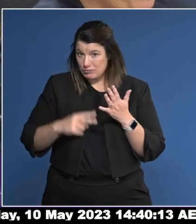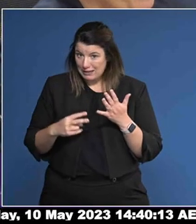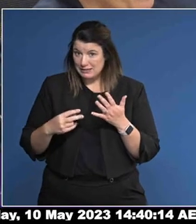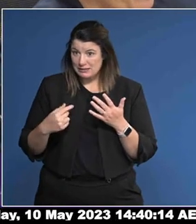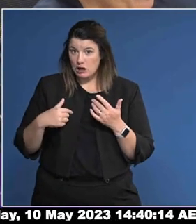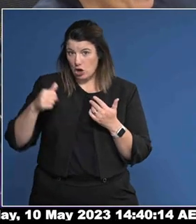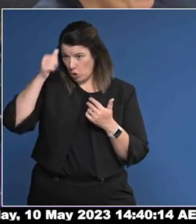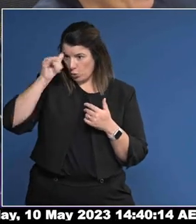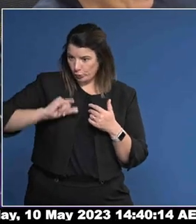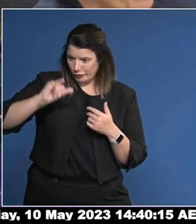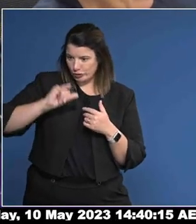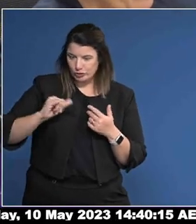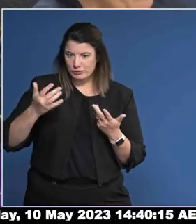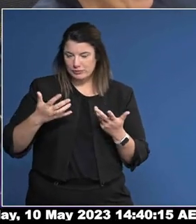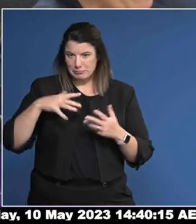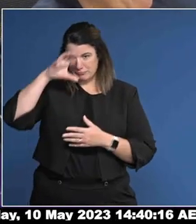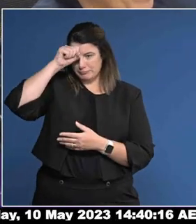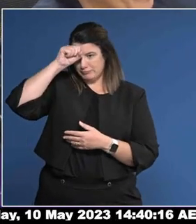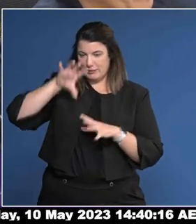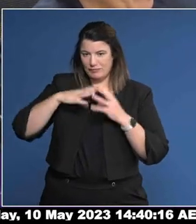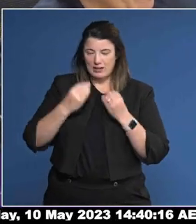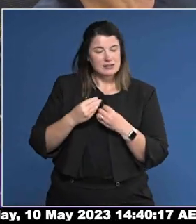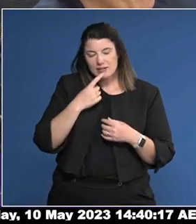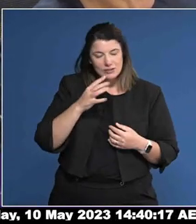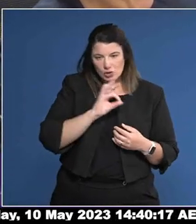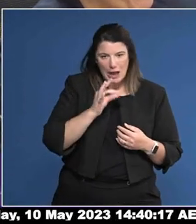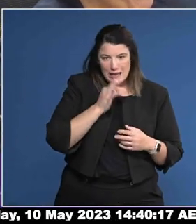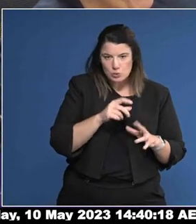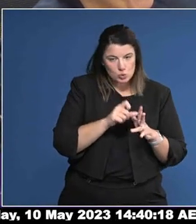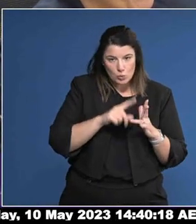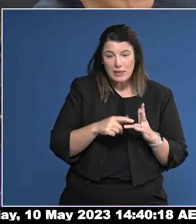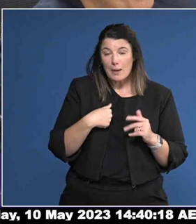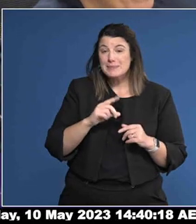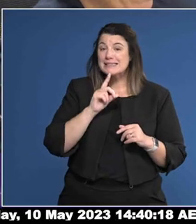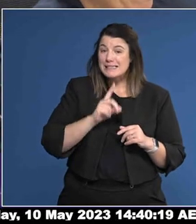I'm not asking you to recall the detail. Yes. MS EASTMAN: But I'm just putting to you that during the period of the